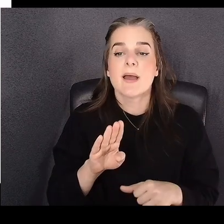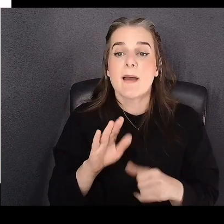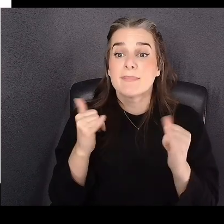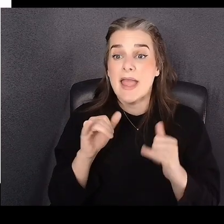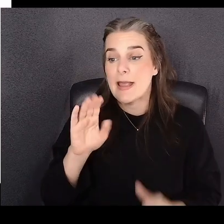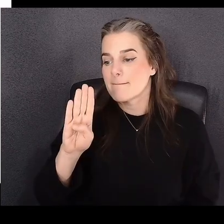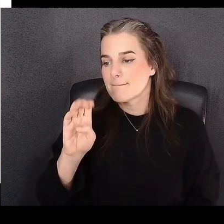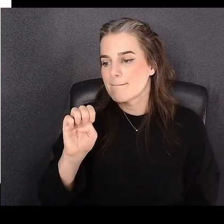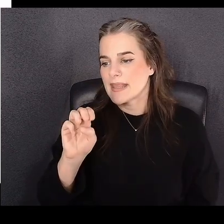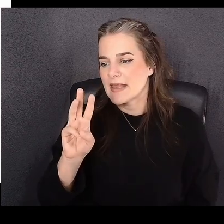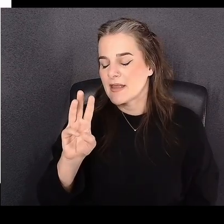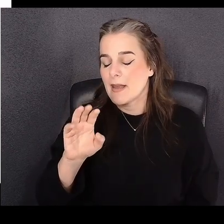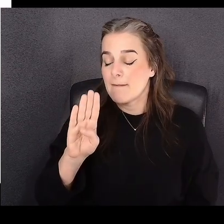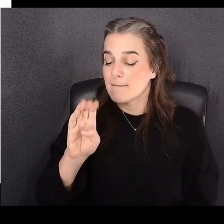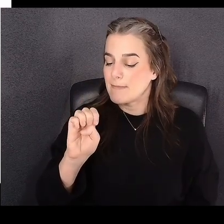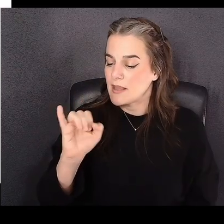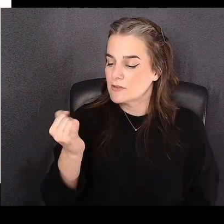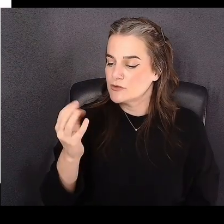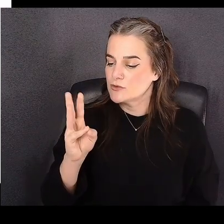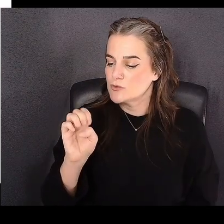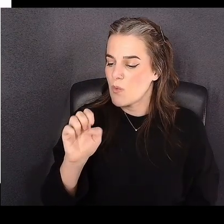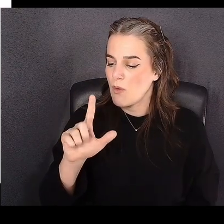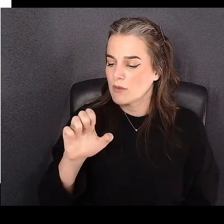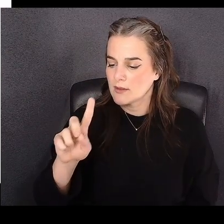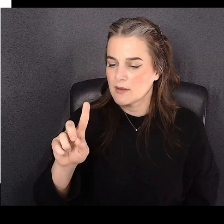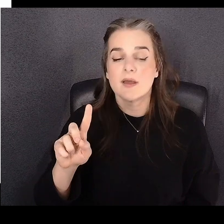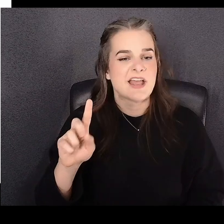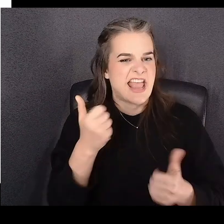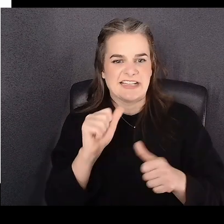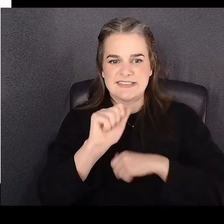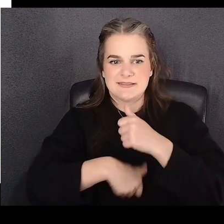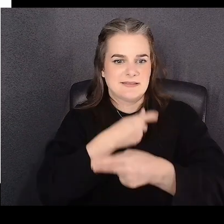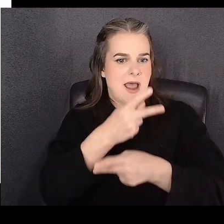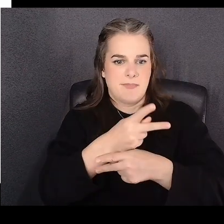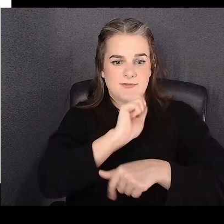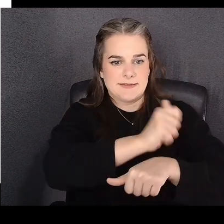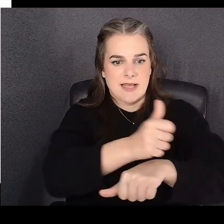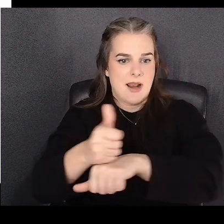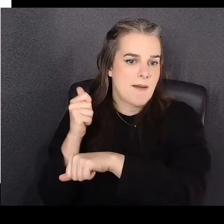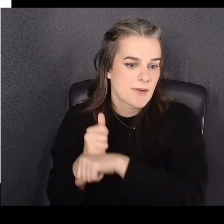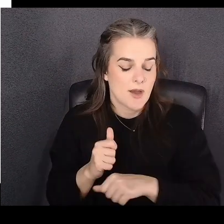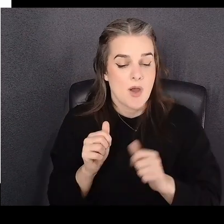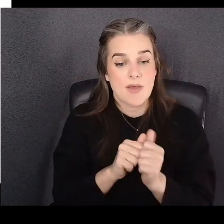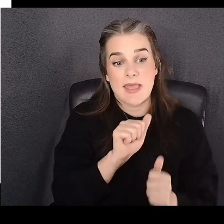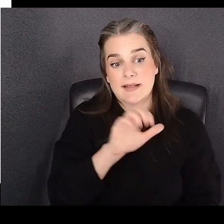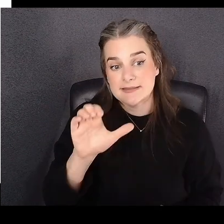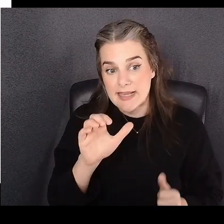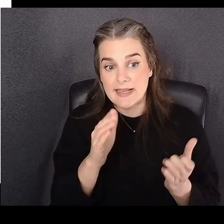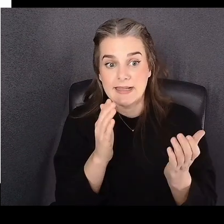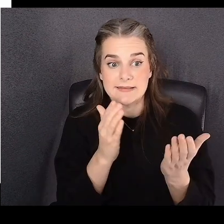anywhere from eye gaze to your own AAC device to standard mouses, adaptive mouses, all the shebang.